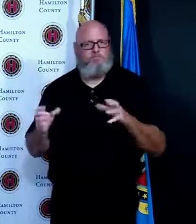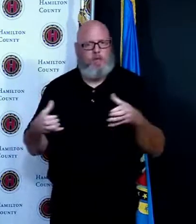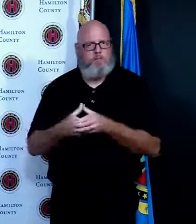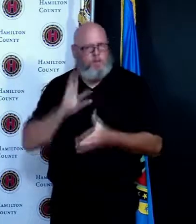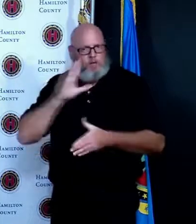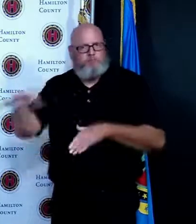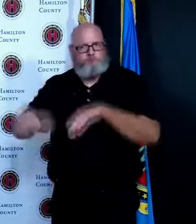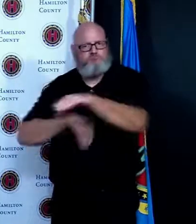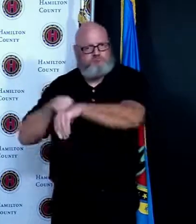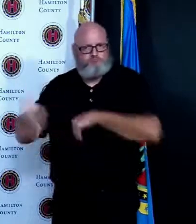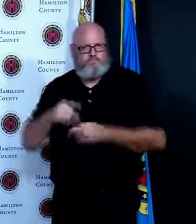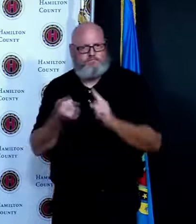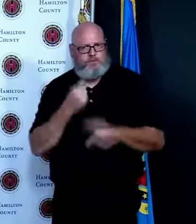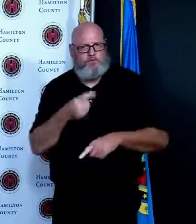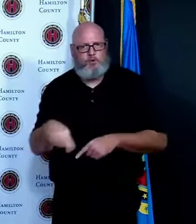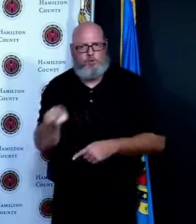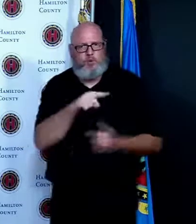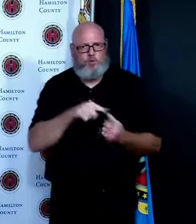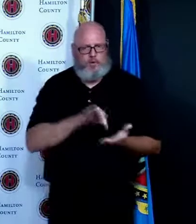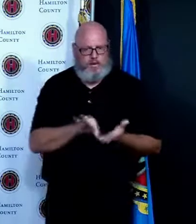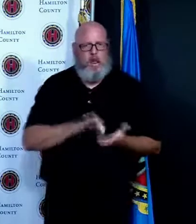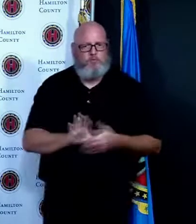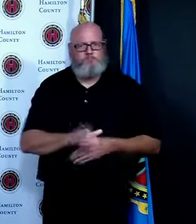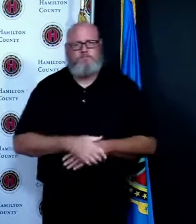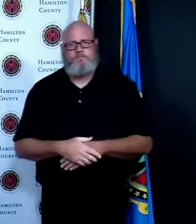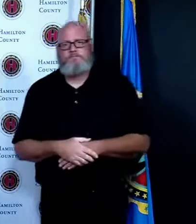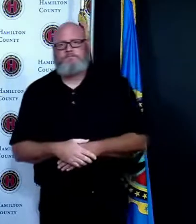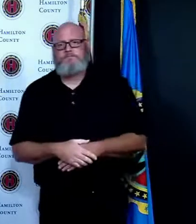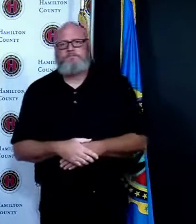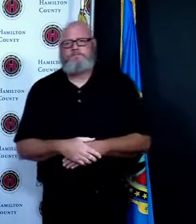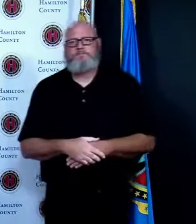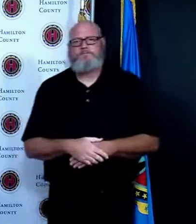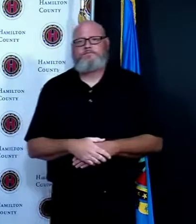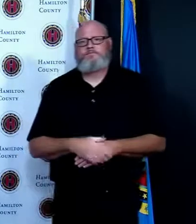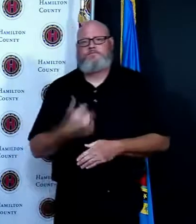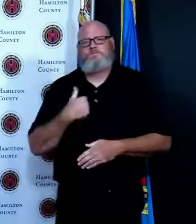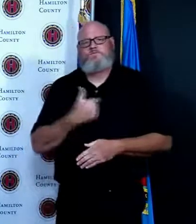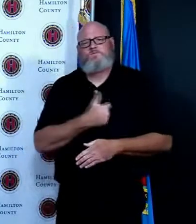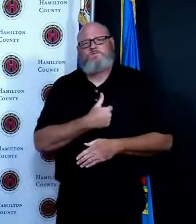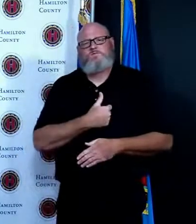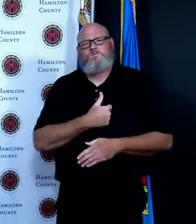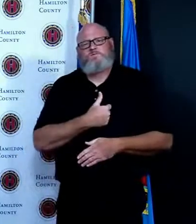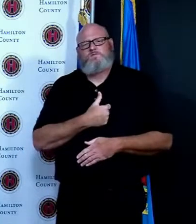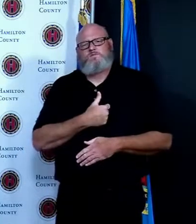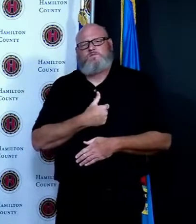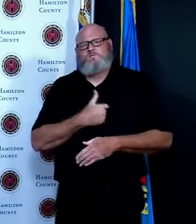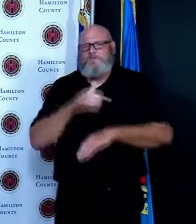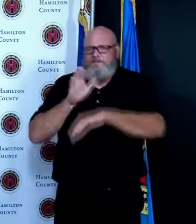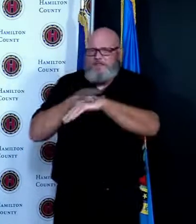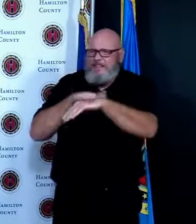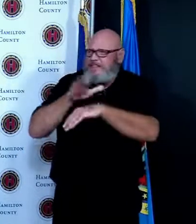we at the county have said hey to the folks at the BOE if you need help making it easier for people